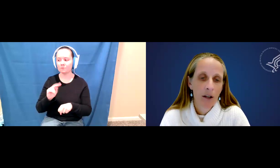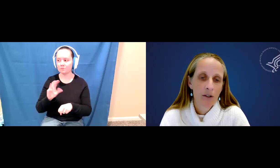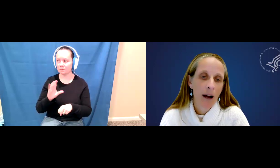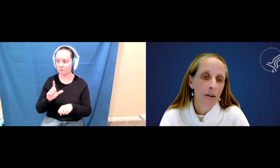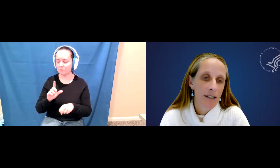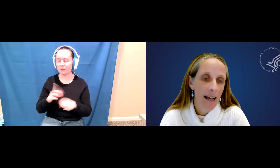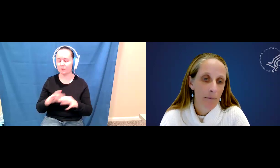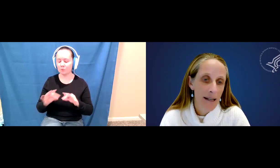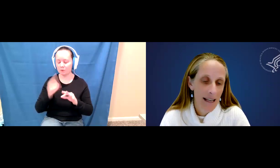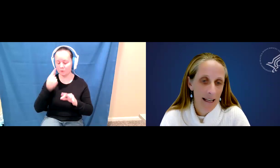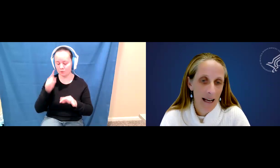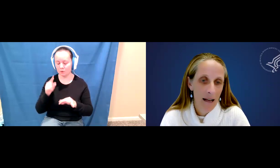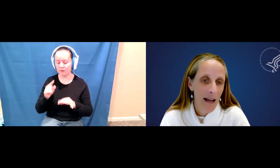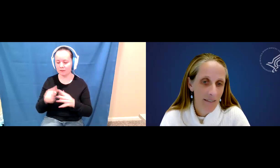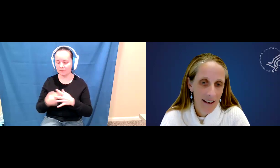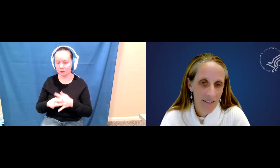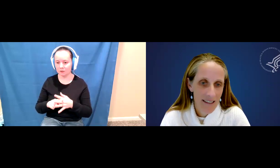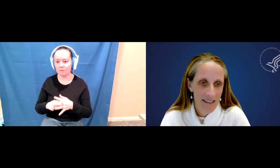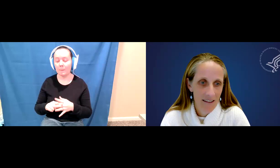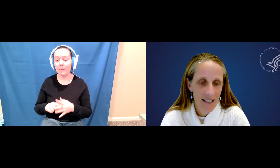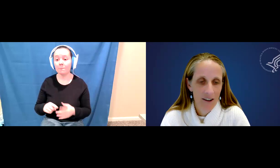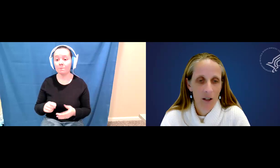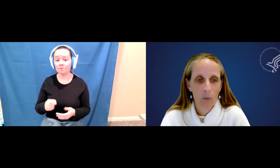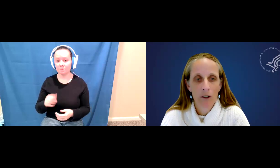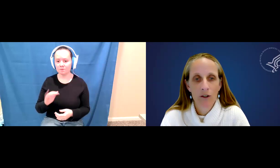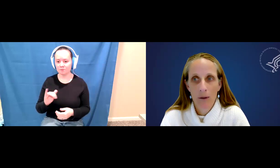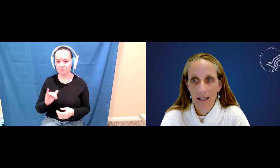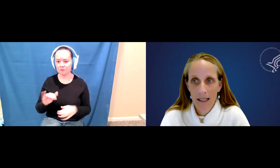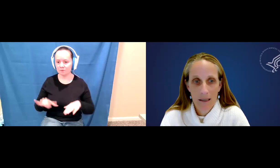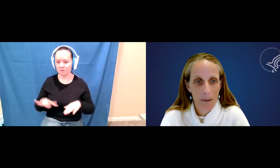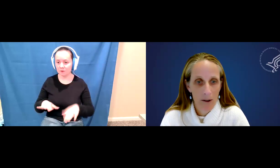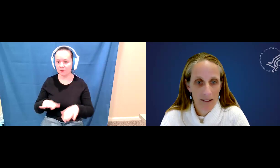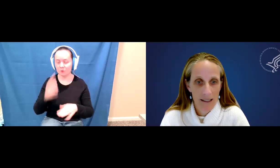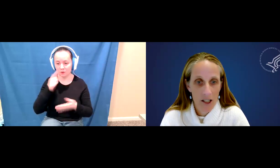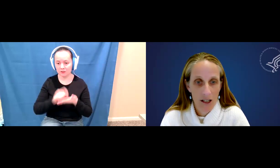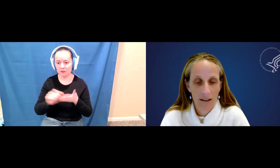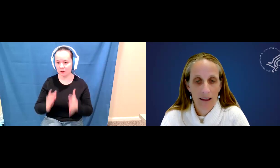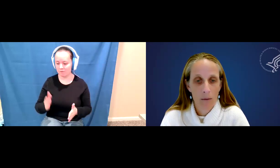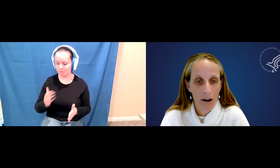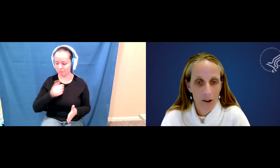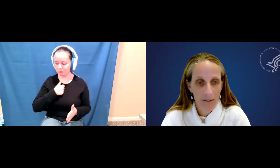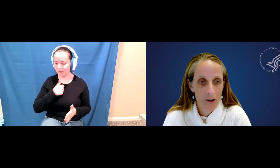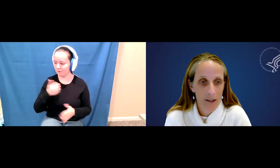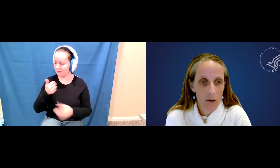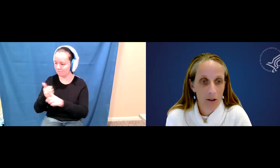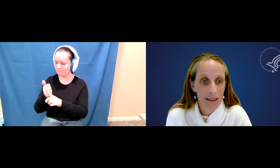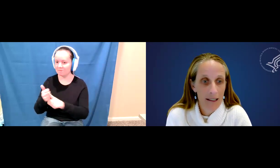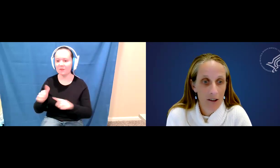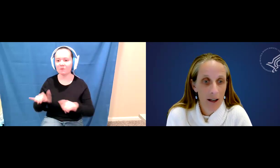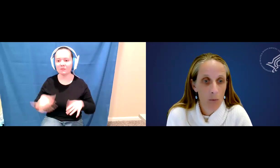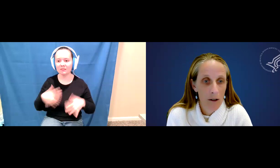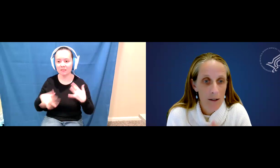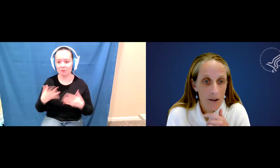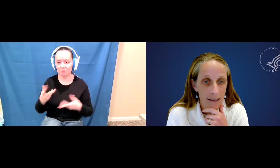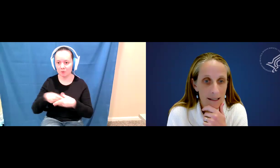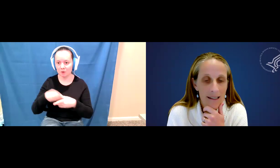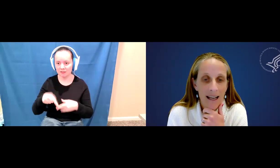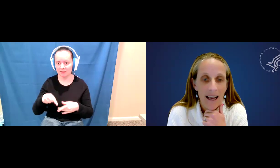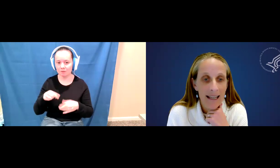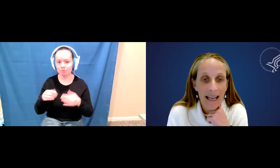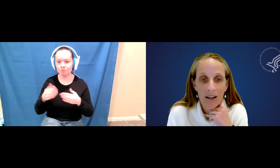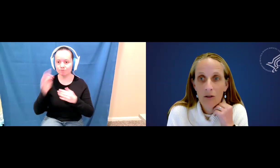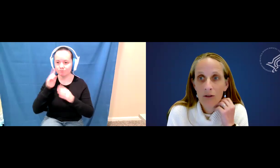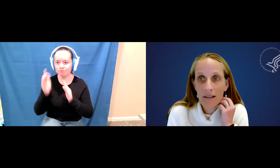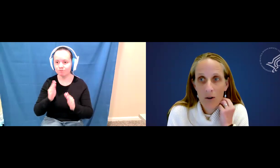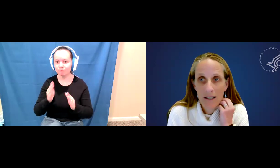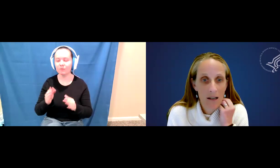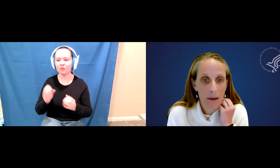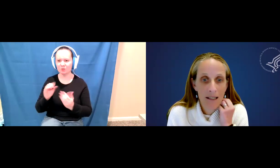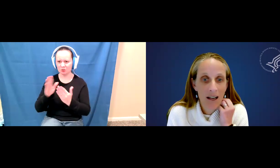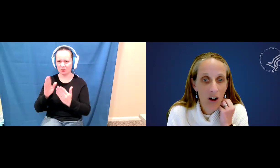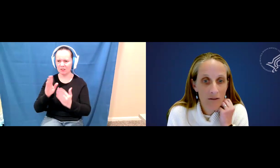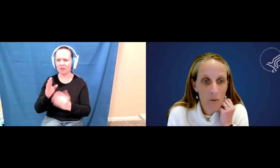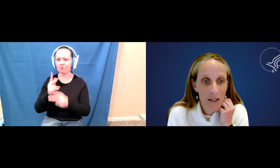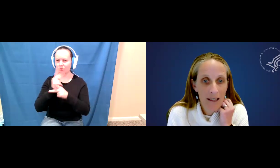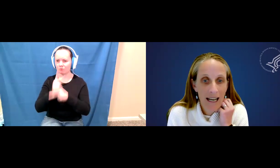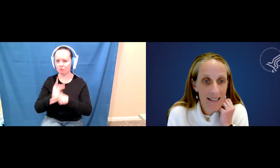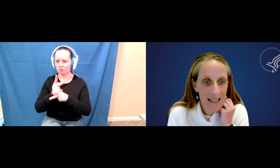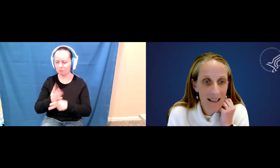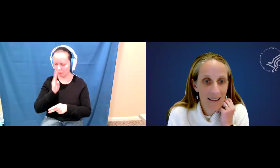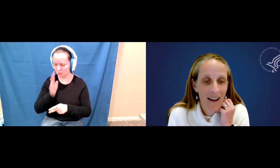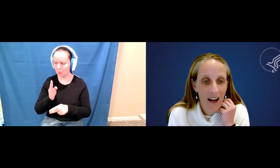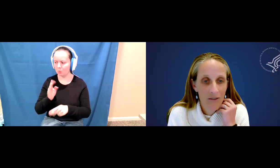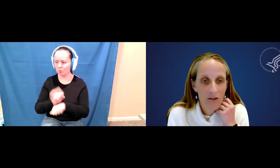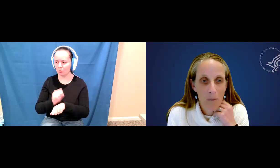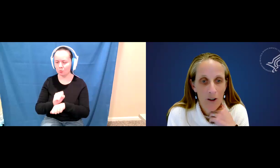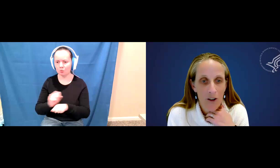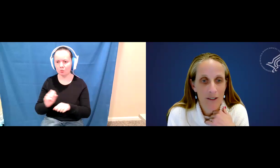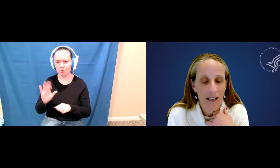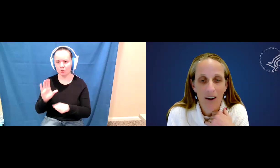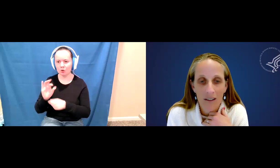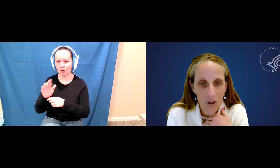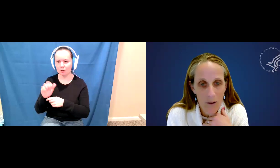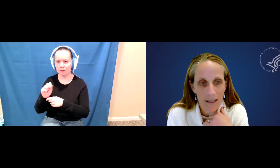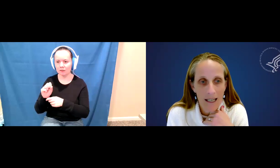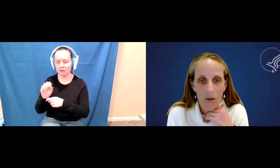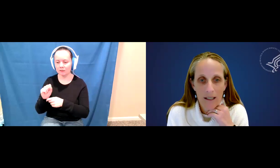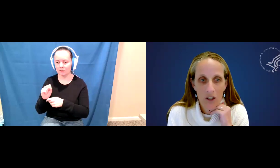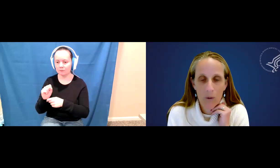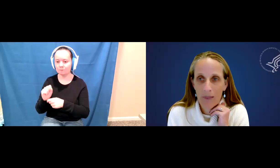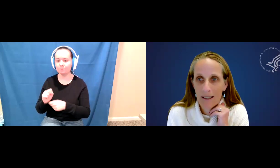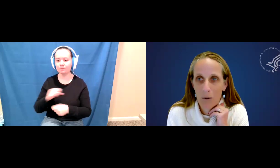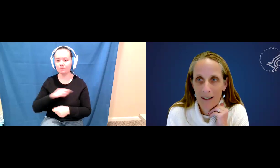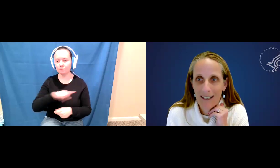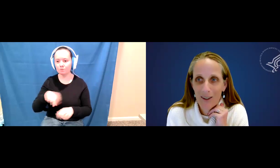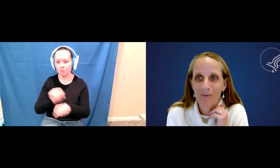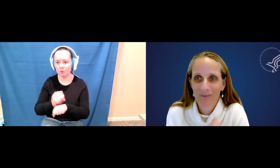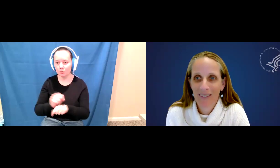So I will just end by saying, on behalf of the office of the secretary, we are so excited to be part of this initiative and the broader efforts to address the direct care workforce crisis and, again, reinforce the commitment to all of the work that ACL, our federal partners, and all of you are continuing to do on this important issue.